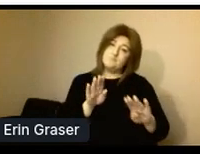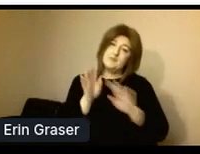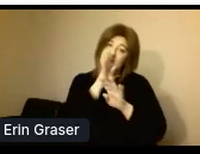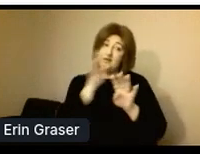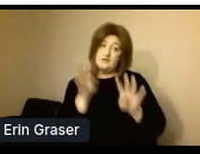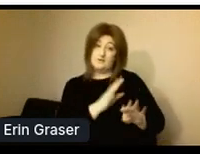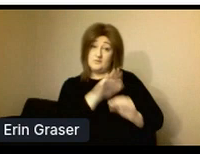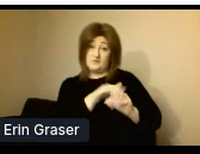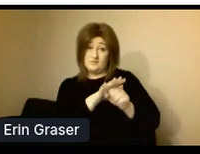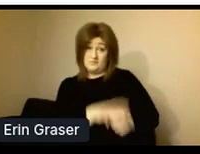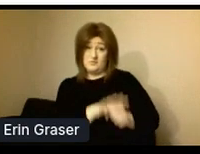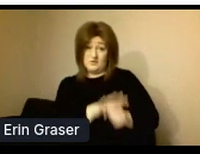happening with other groups.